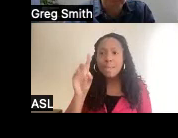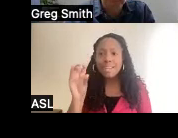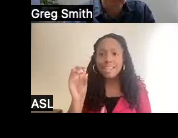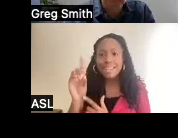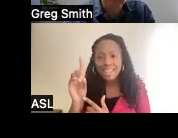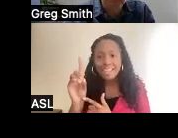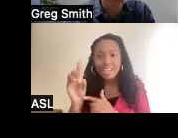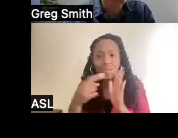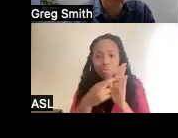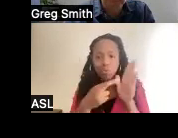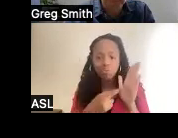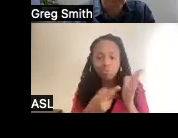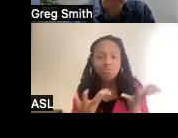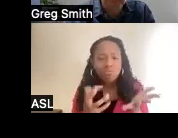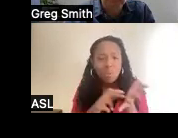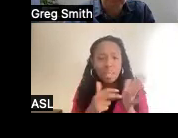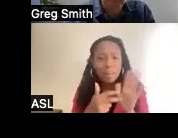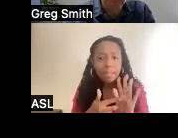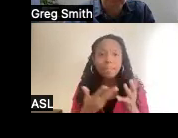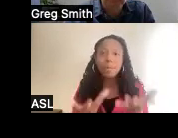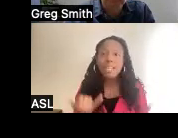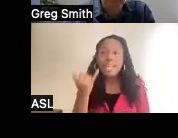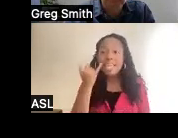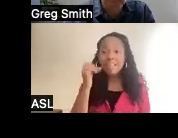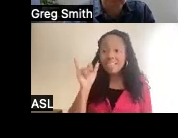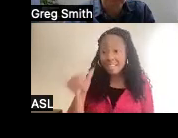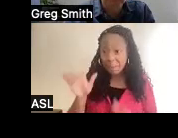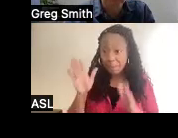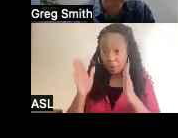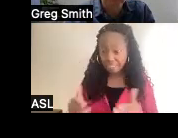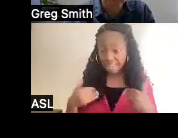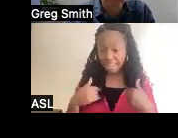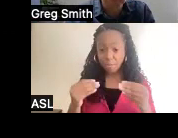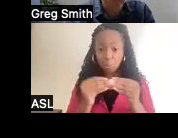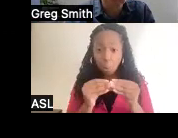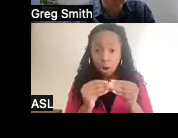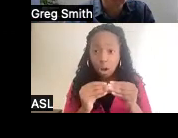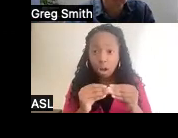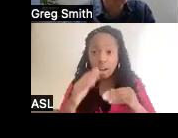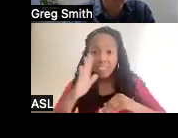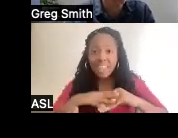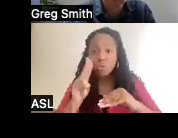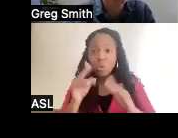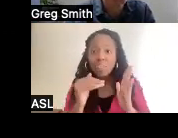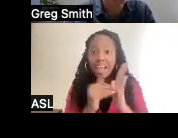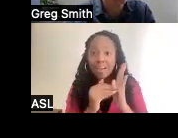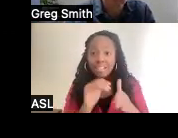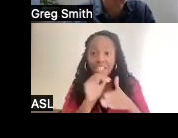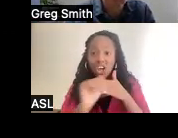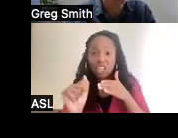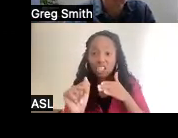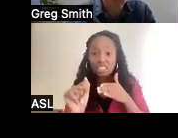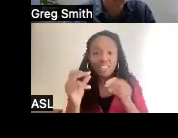an individual has more than $2,000 in their name they get disqualified from those benefits right